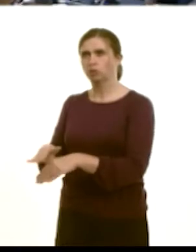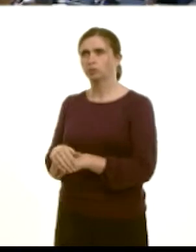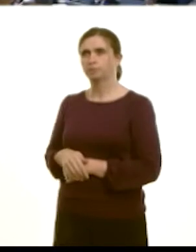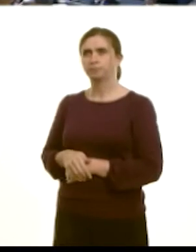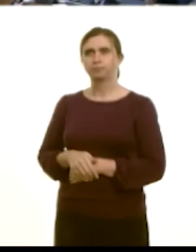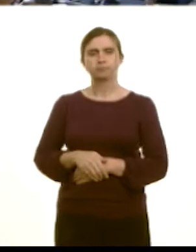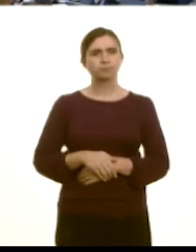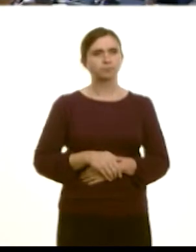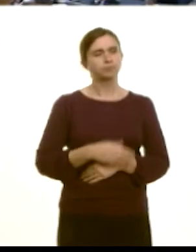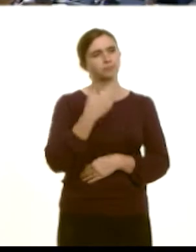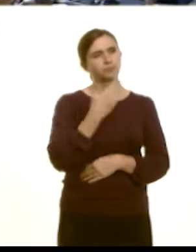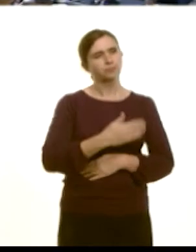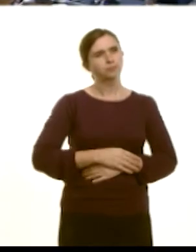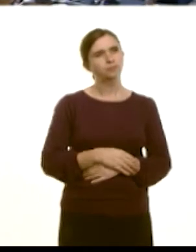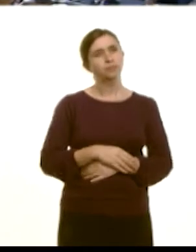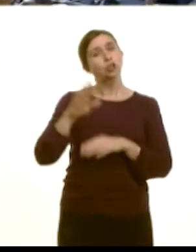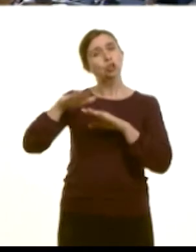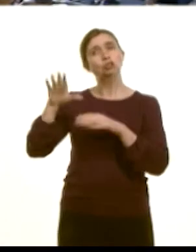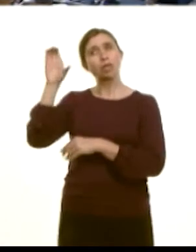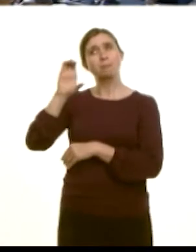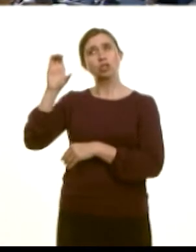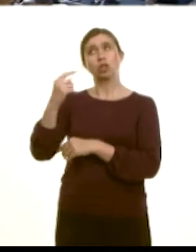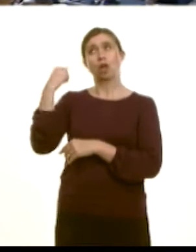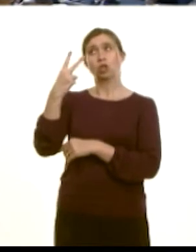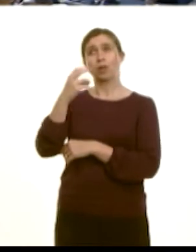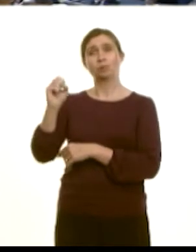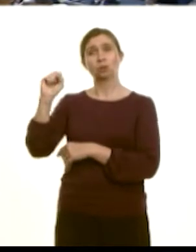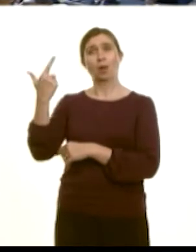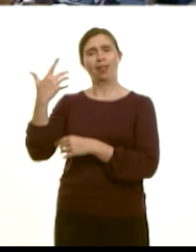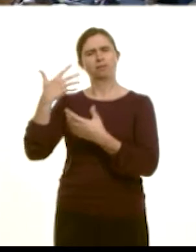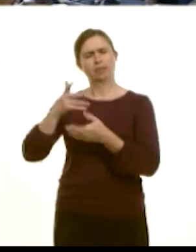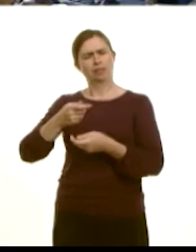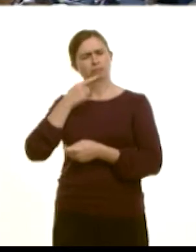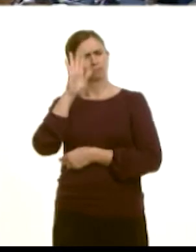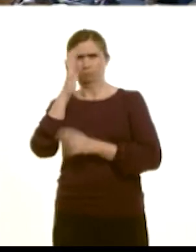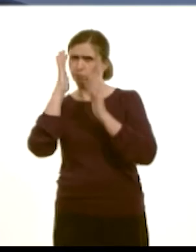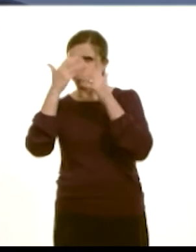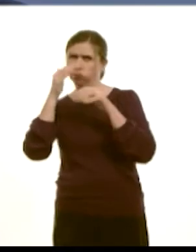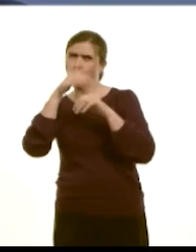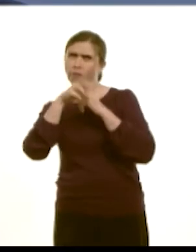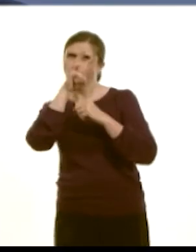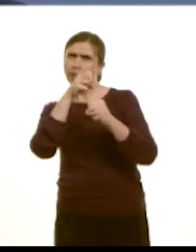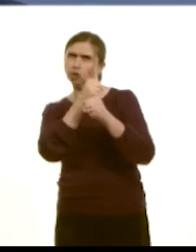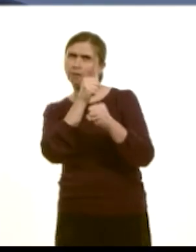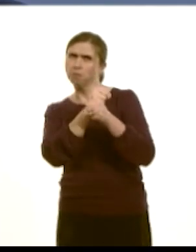the scale. Andrew R.T. Davies: The Childrenís Commissioner for Wales, back in 2012, raised concerns about the direction